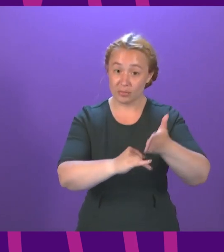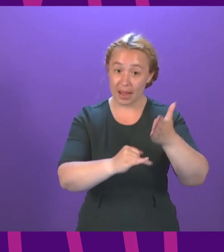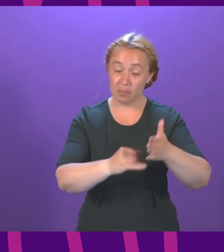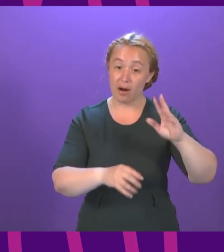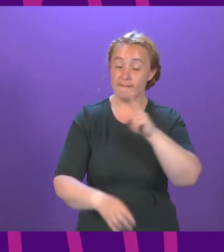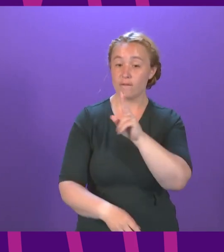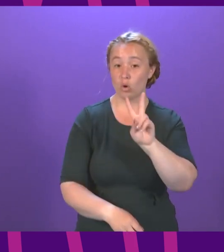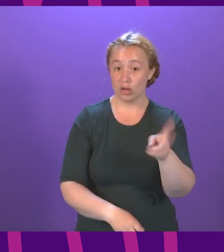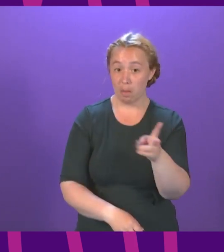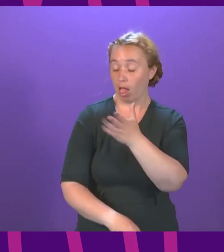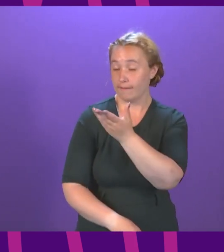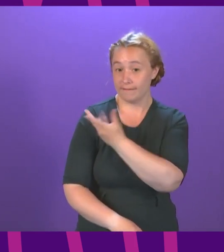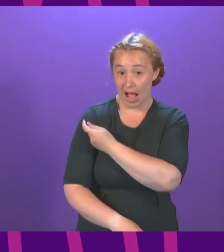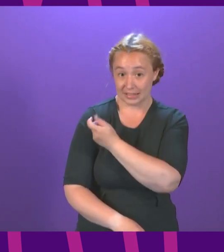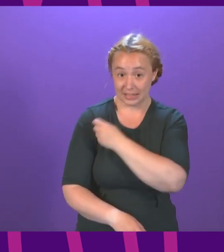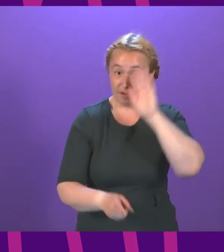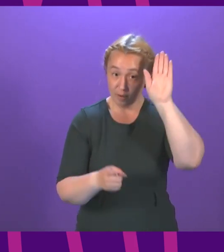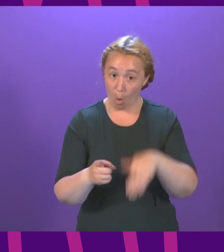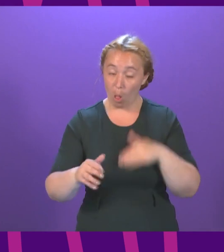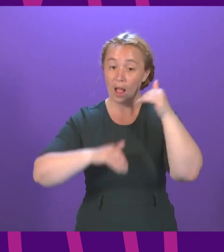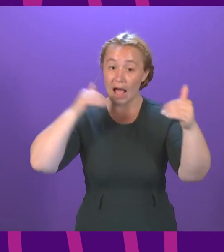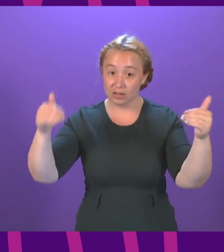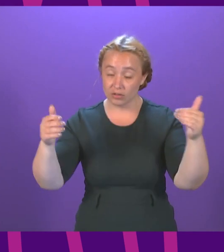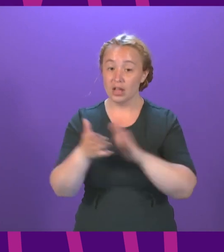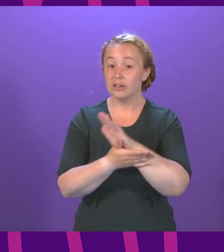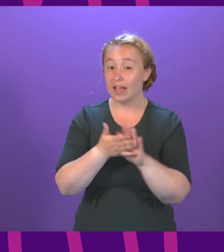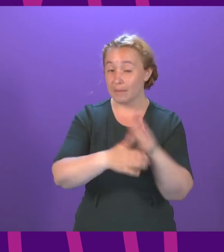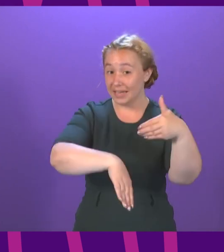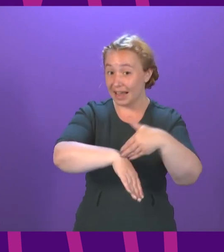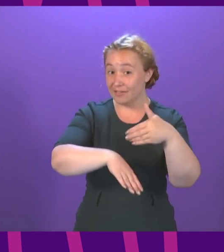country whether that will have an impact on the plan to ease almost all restrictions on 9 August?